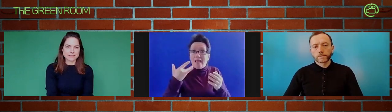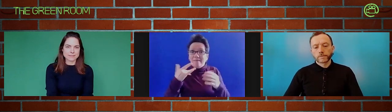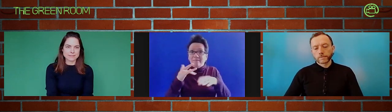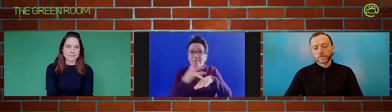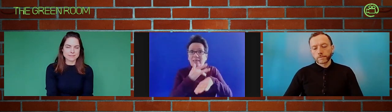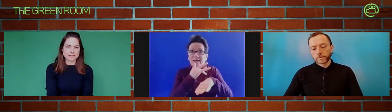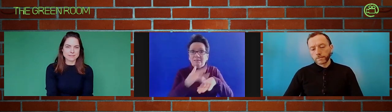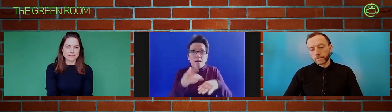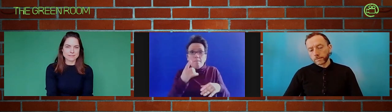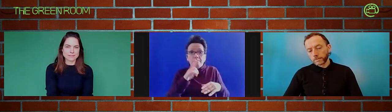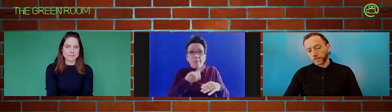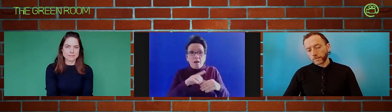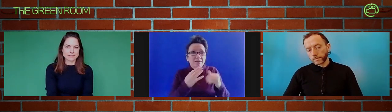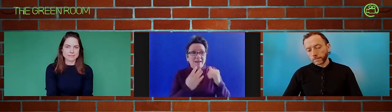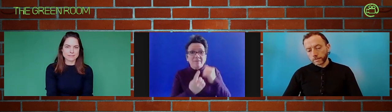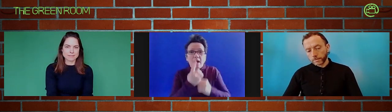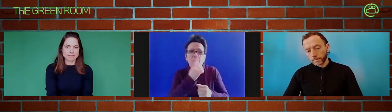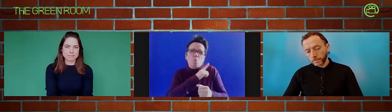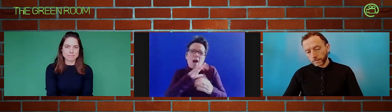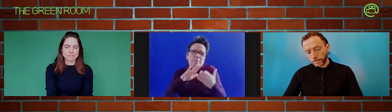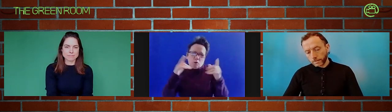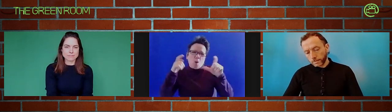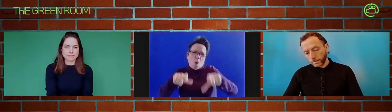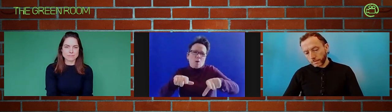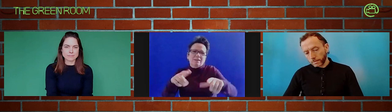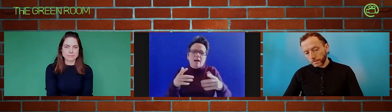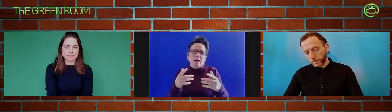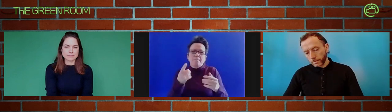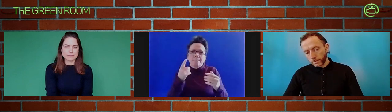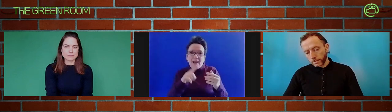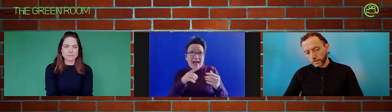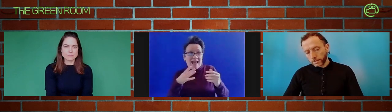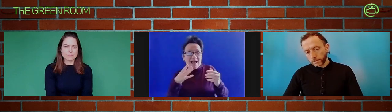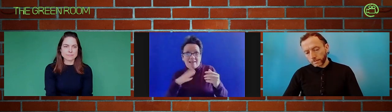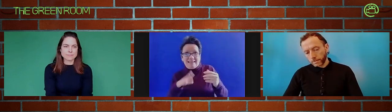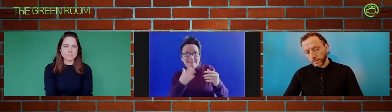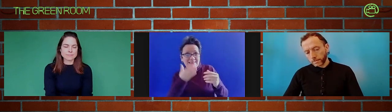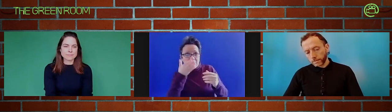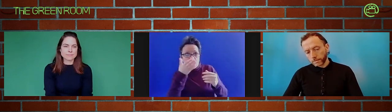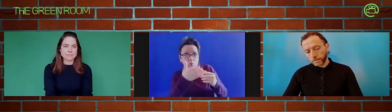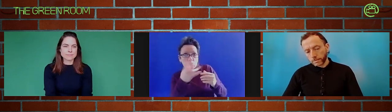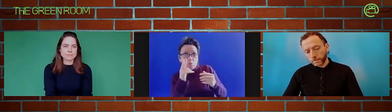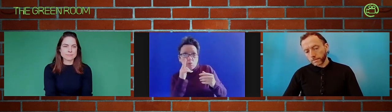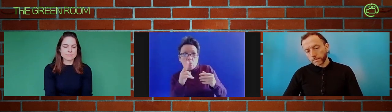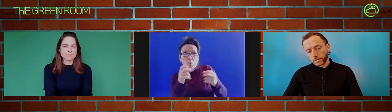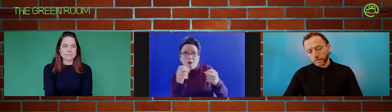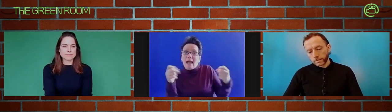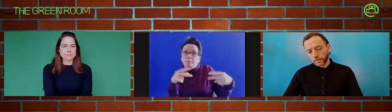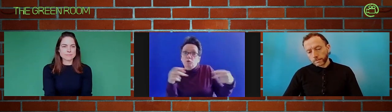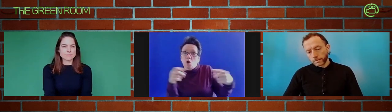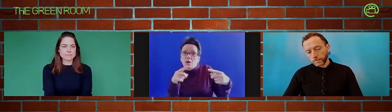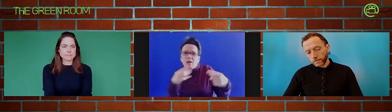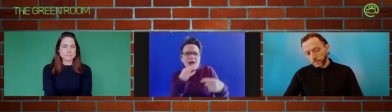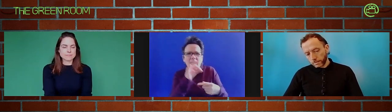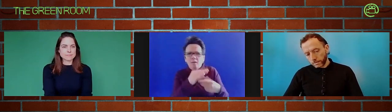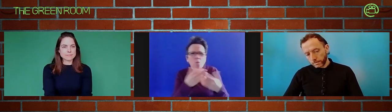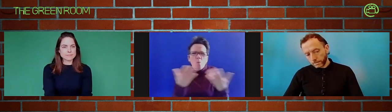because, you know, lockdown two hit. But I needed to go and see a show with the captions and I messaged them saying 'where's the best place to sit'